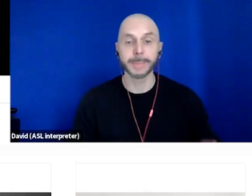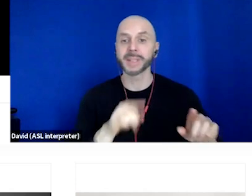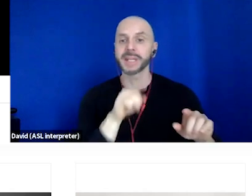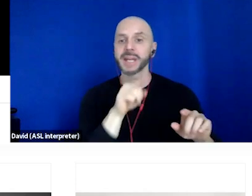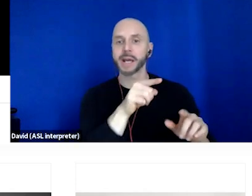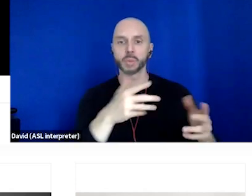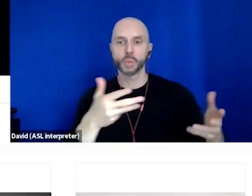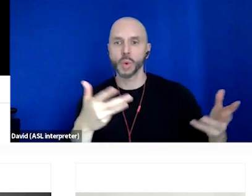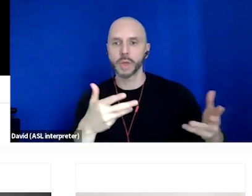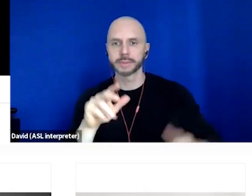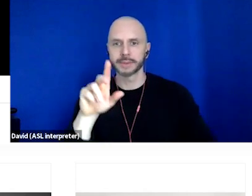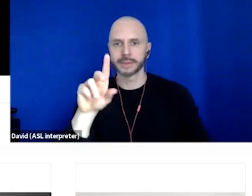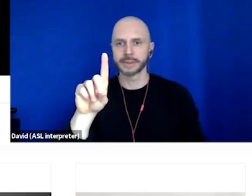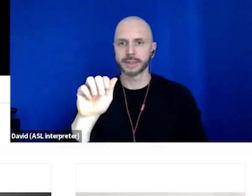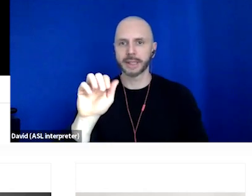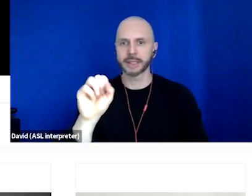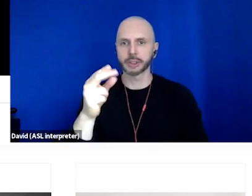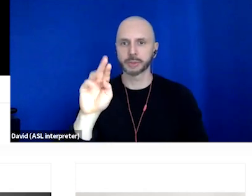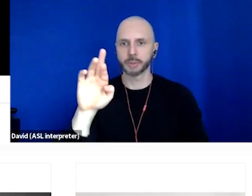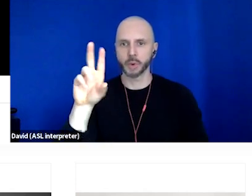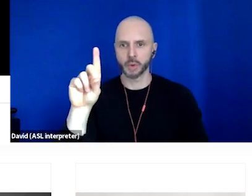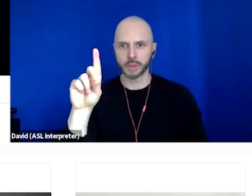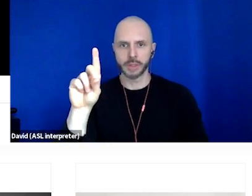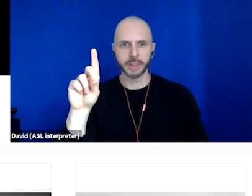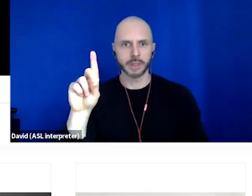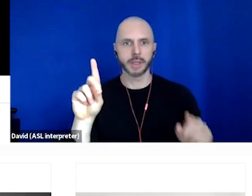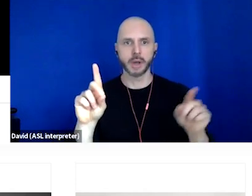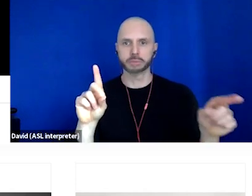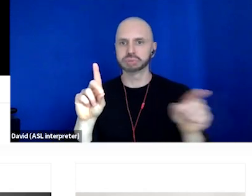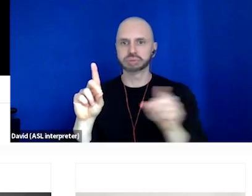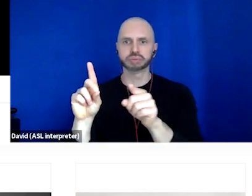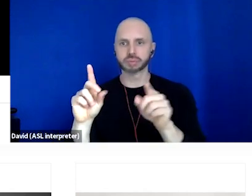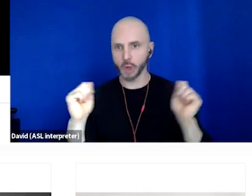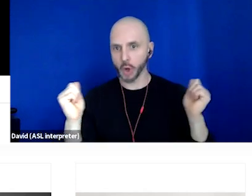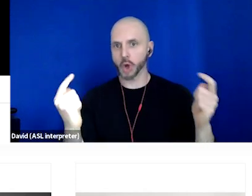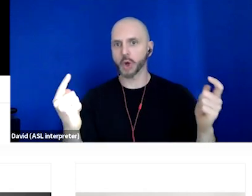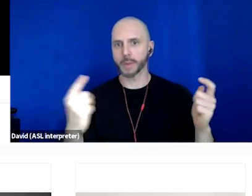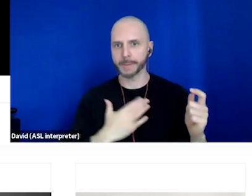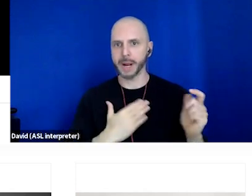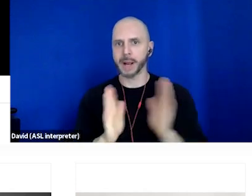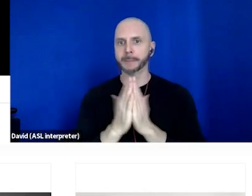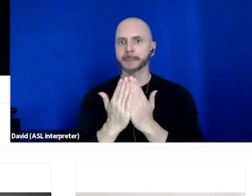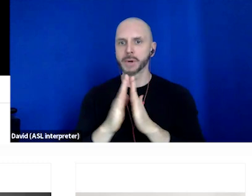and this is showing me all of the books that I'm working on. For this demonstration,